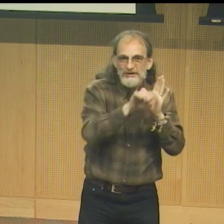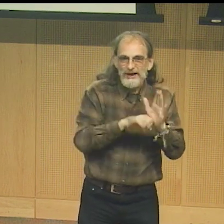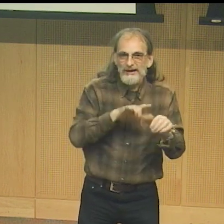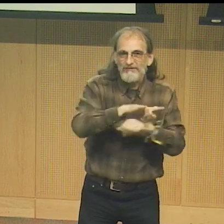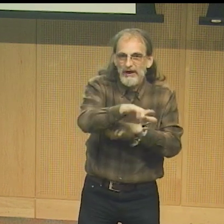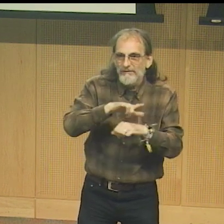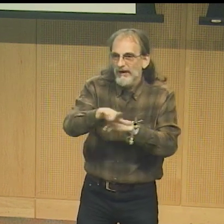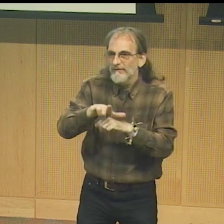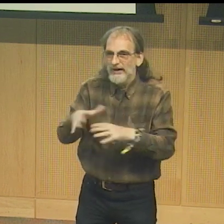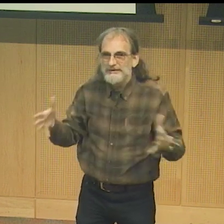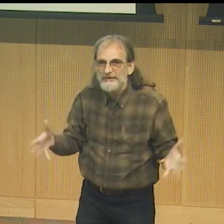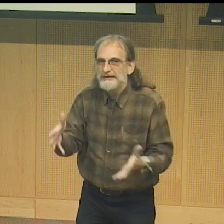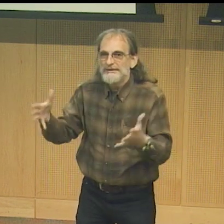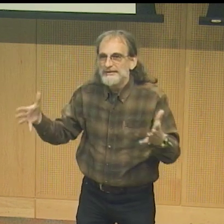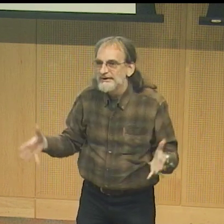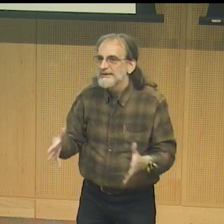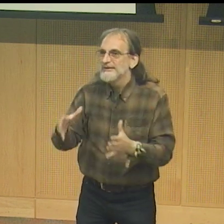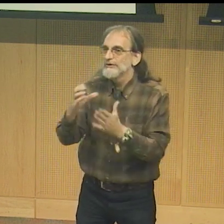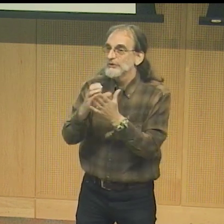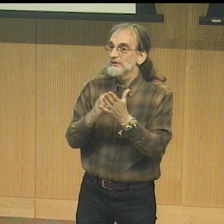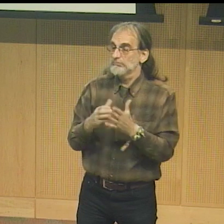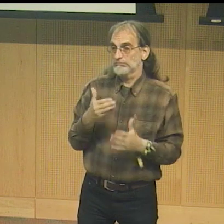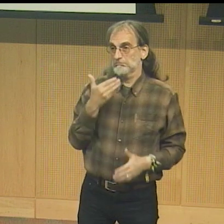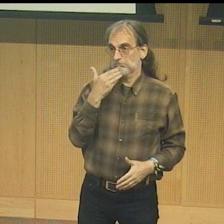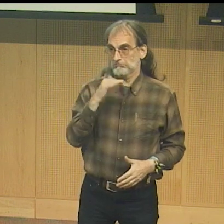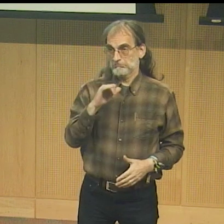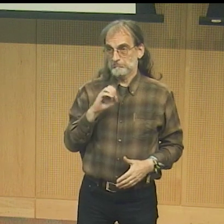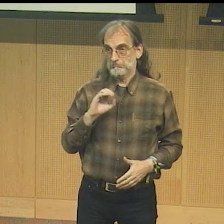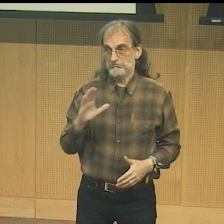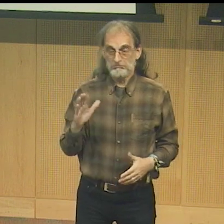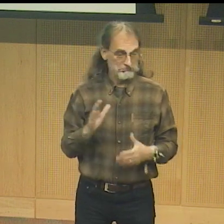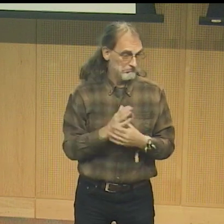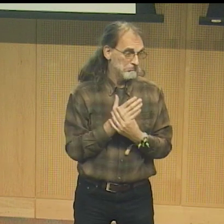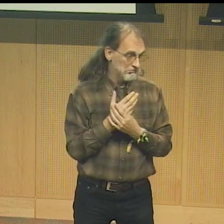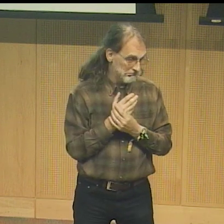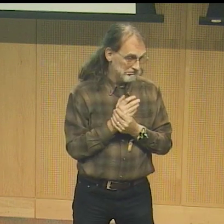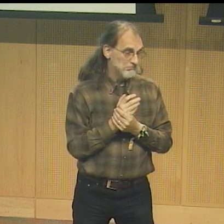I know quite often people have to go to different states to be able to participate in these courses.